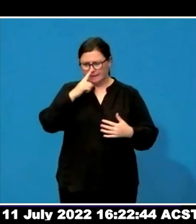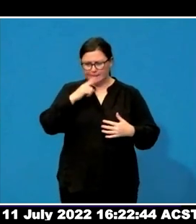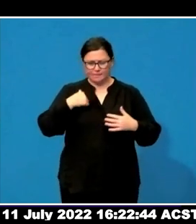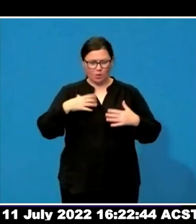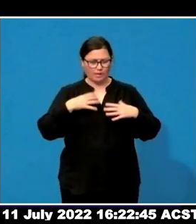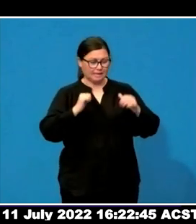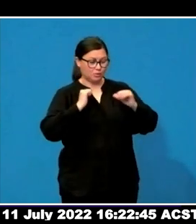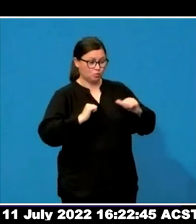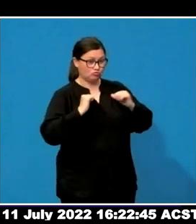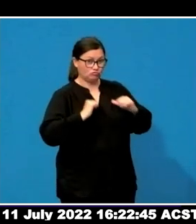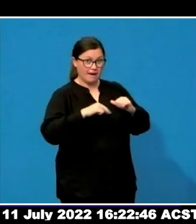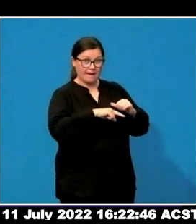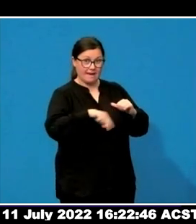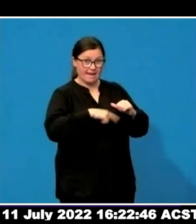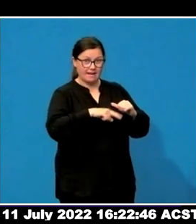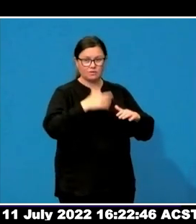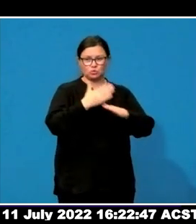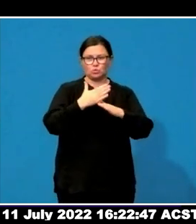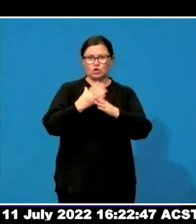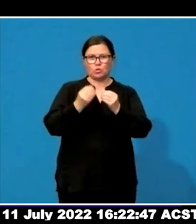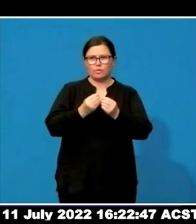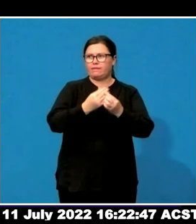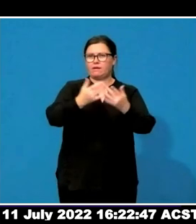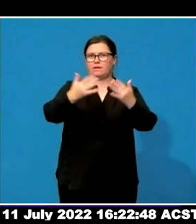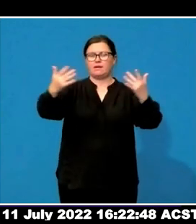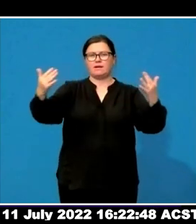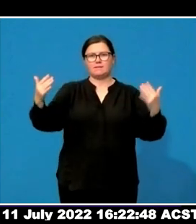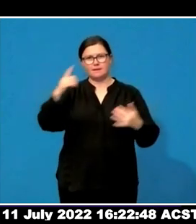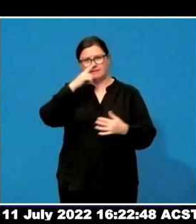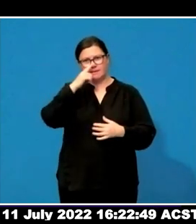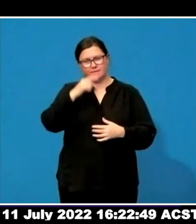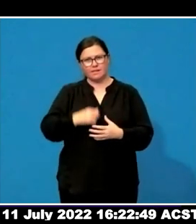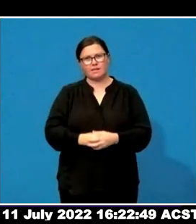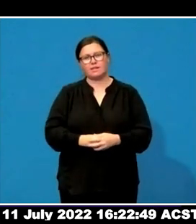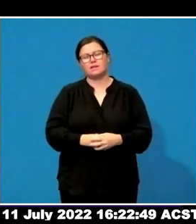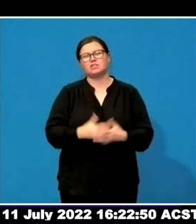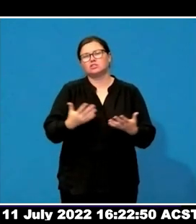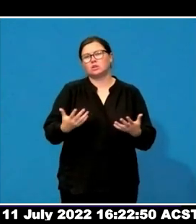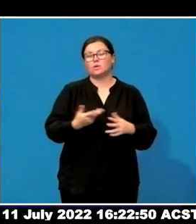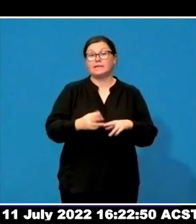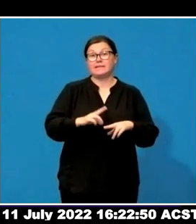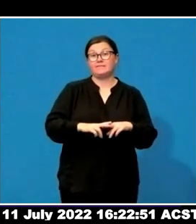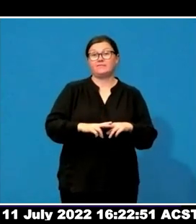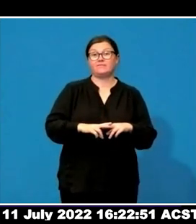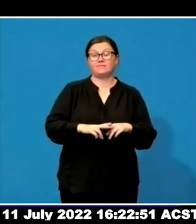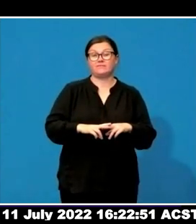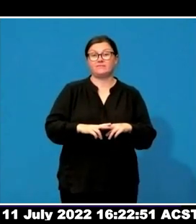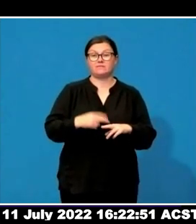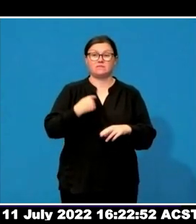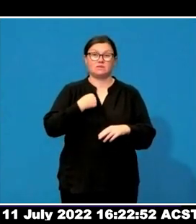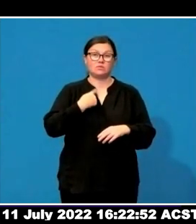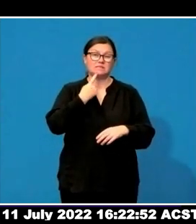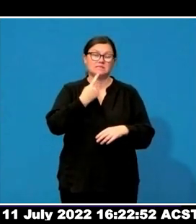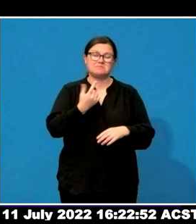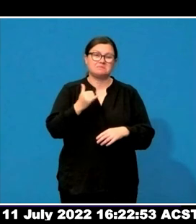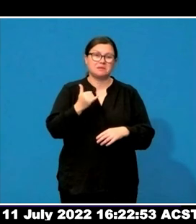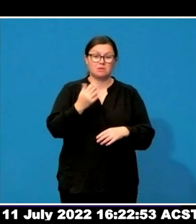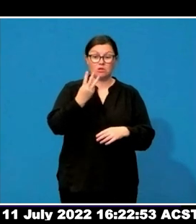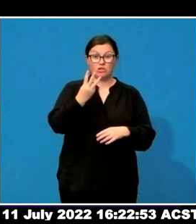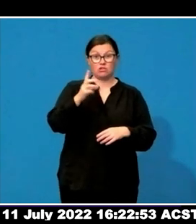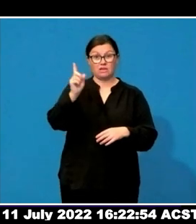about. So, if we assumed that there were - let's say 3,000 First Nations people